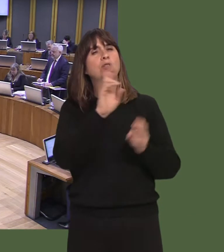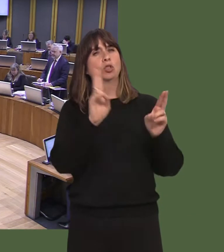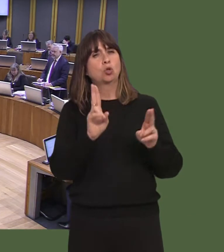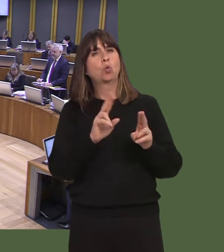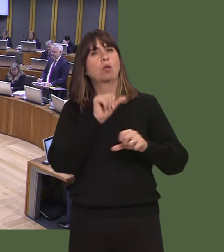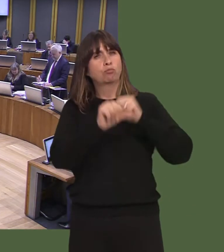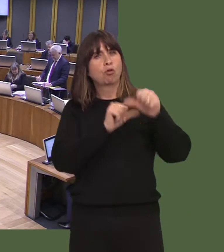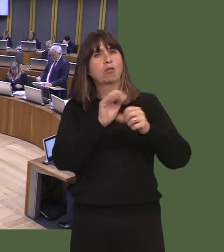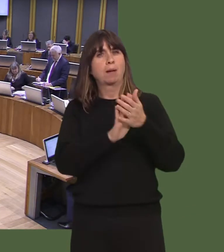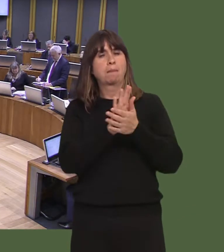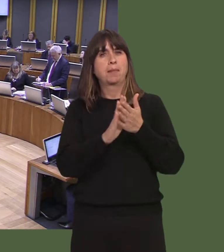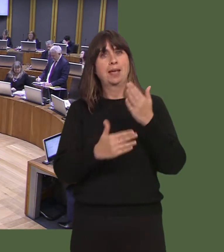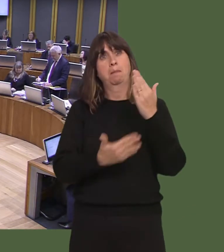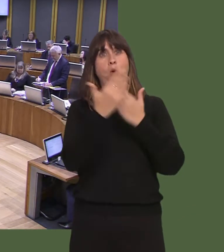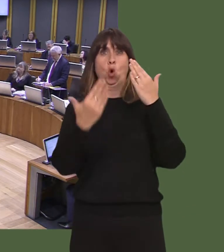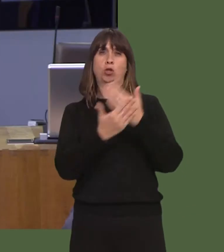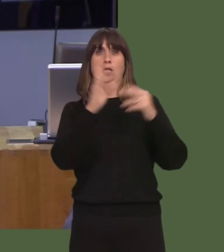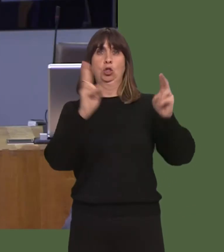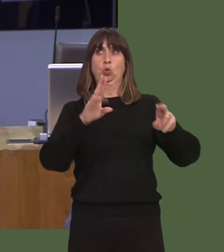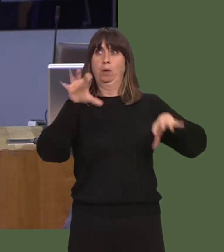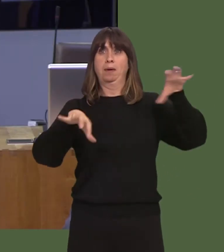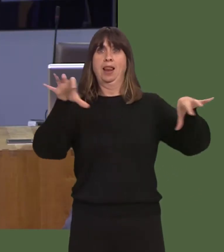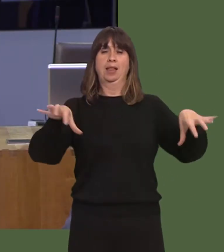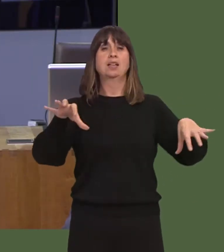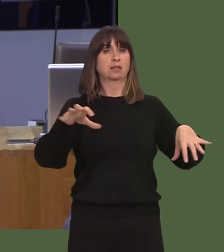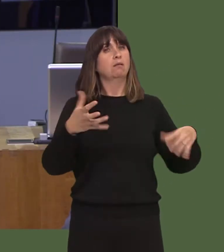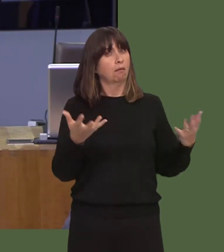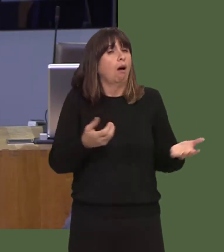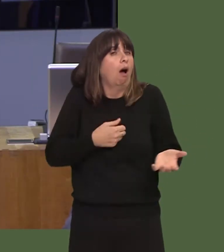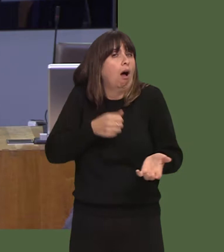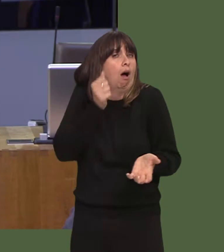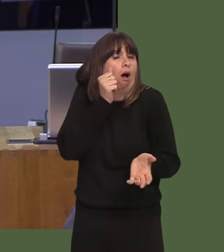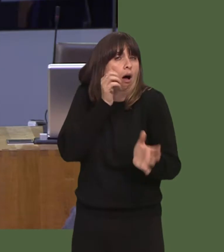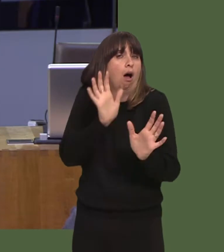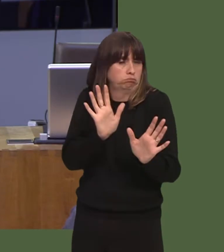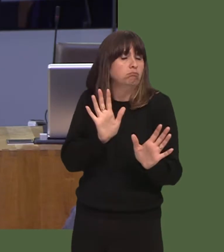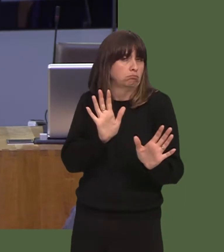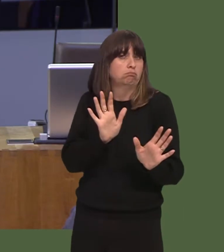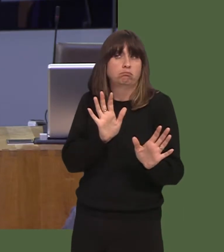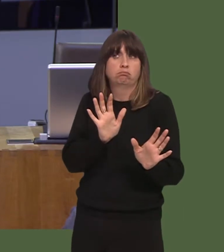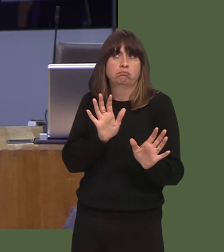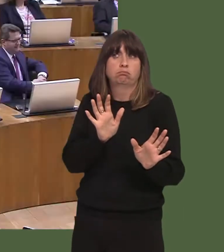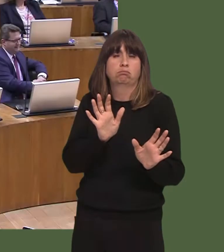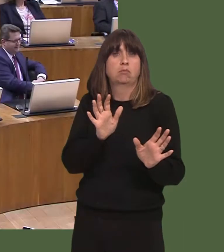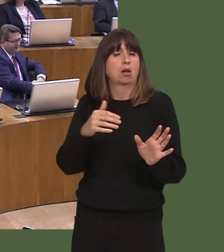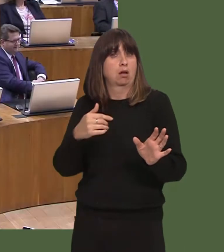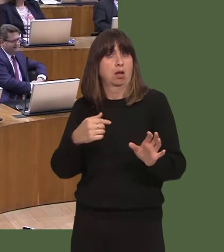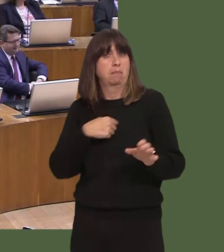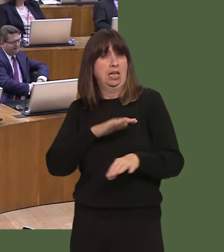creates modernised school buildings and I'm certainly notó[Interruption.] I am certainly notó[Interruption.] Yes. I'm certainly not denigrating that.